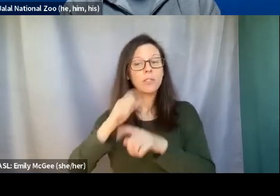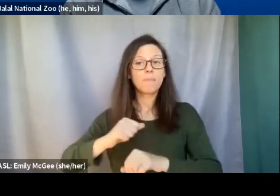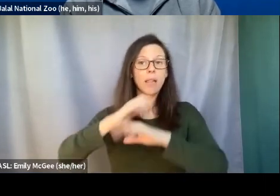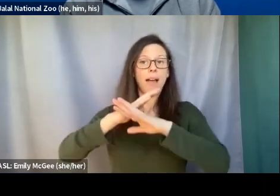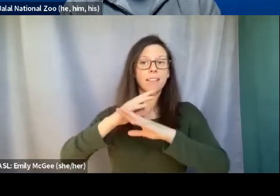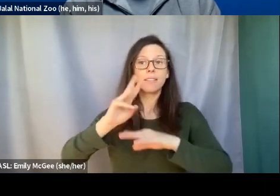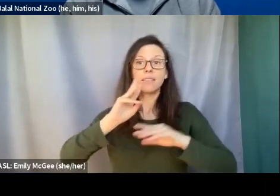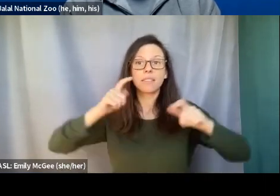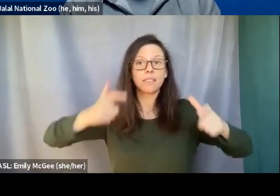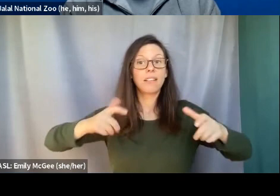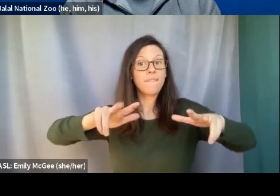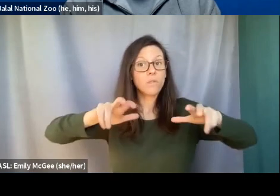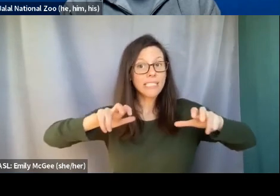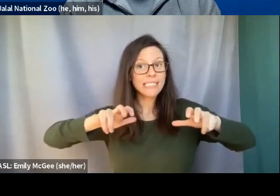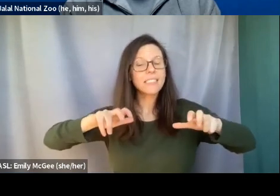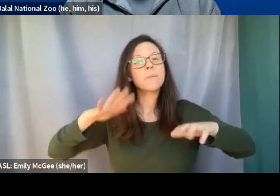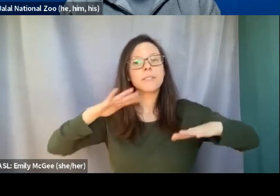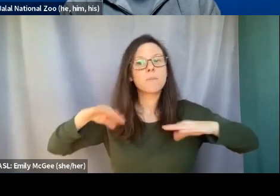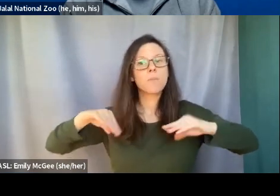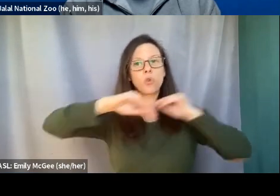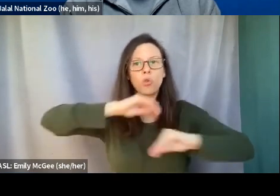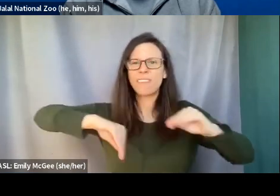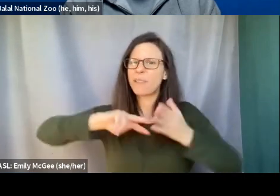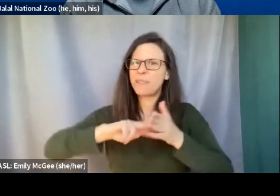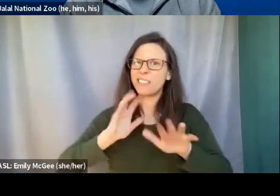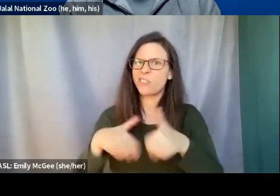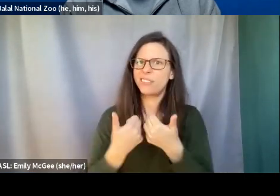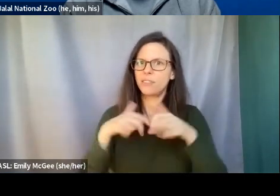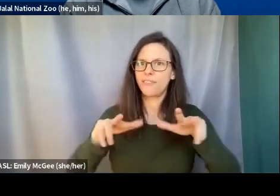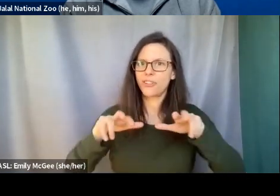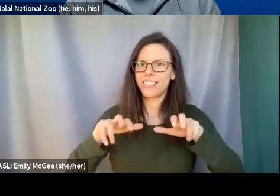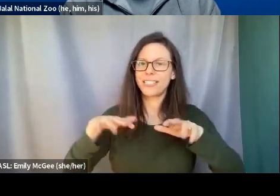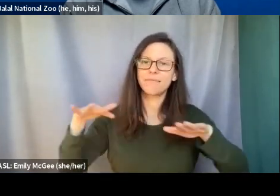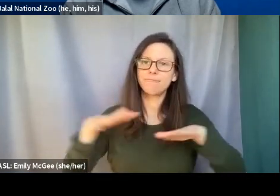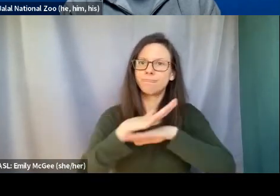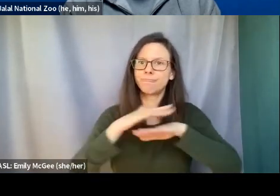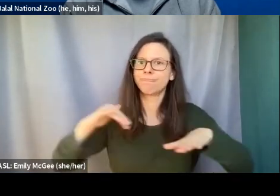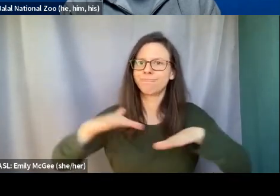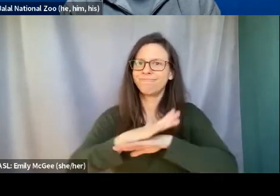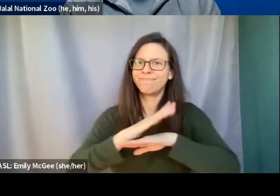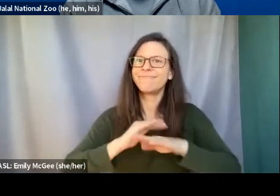That's great. And, oh we had a very specific question someone must have some